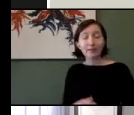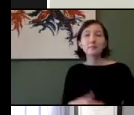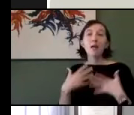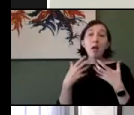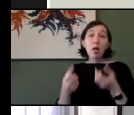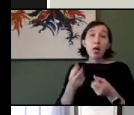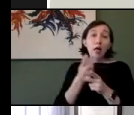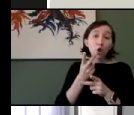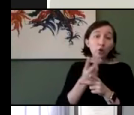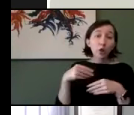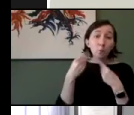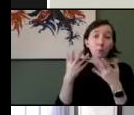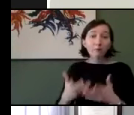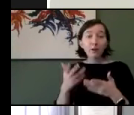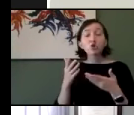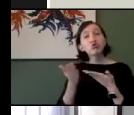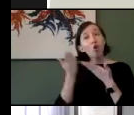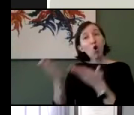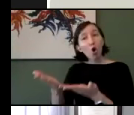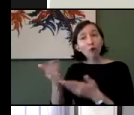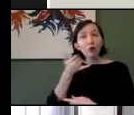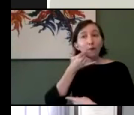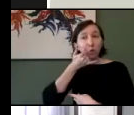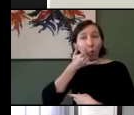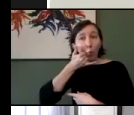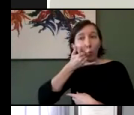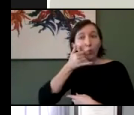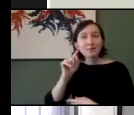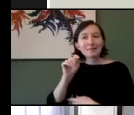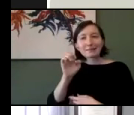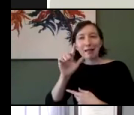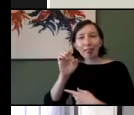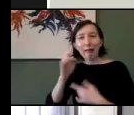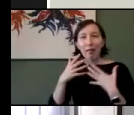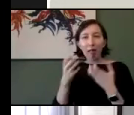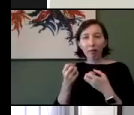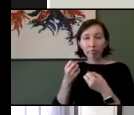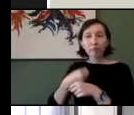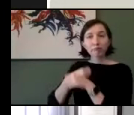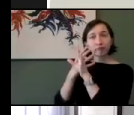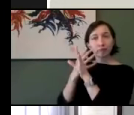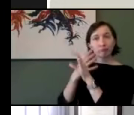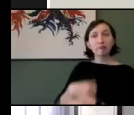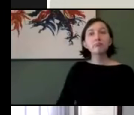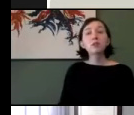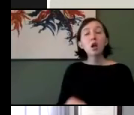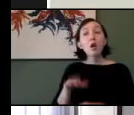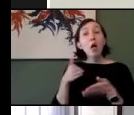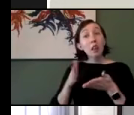offering telehealth visits where possible. Allowing people to remain in their vehicle until the time of their appointment